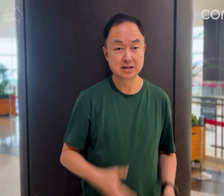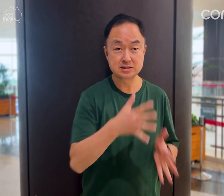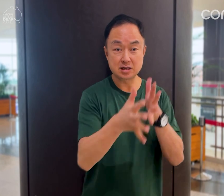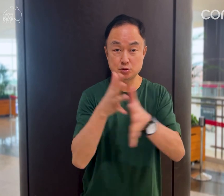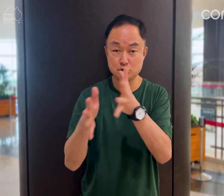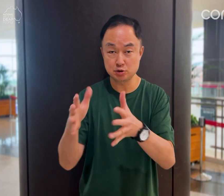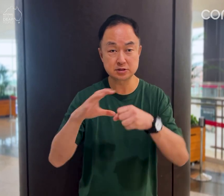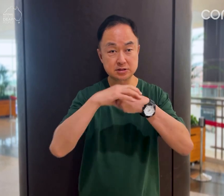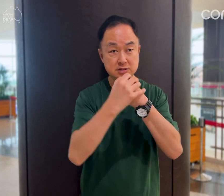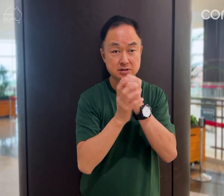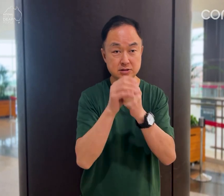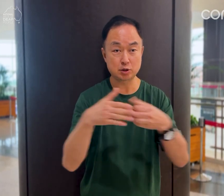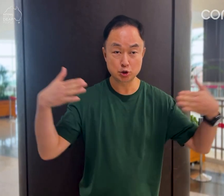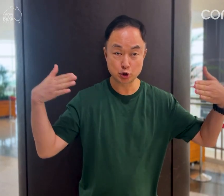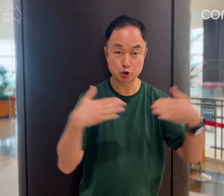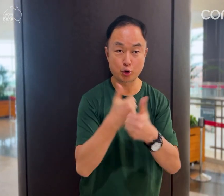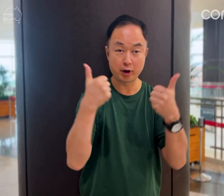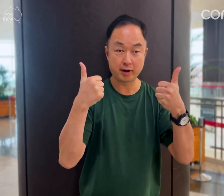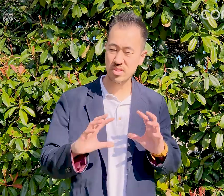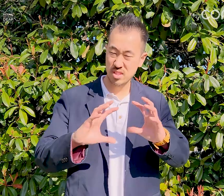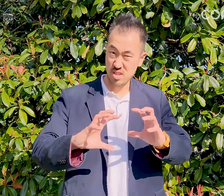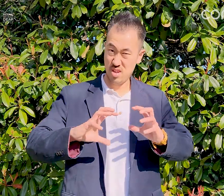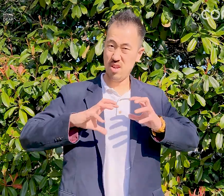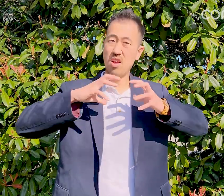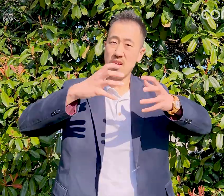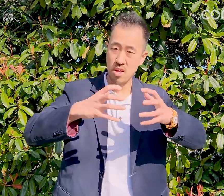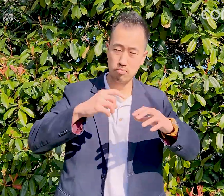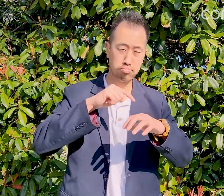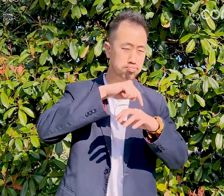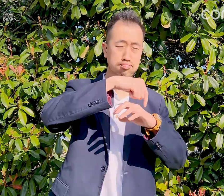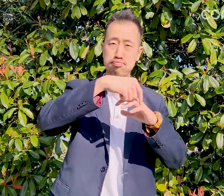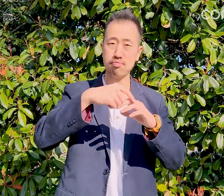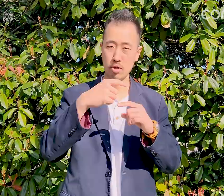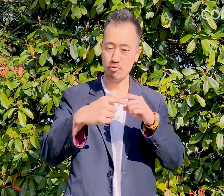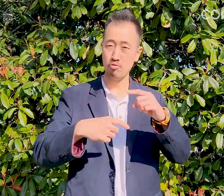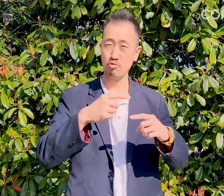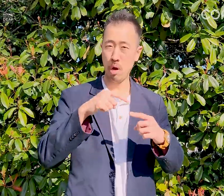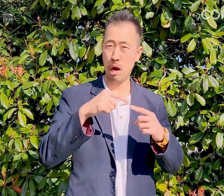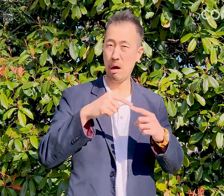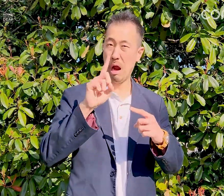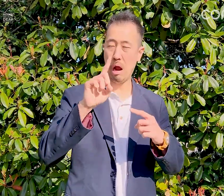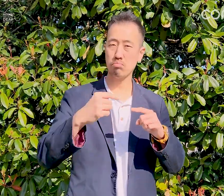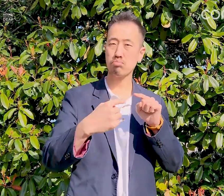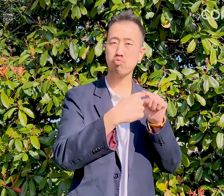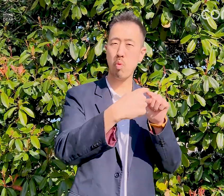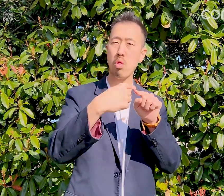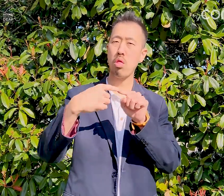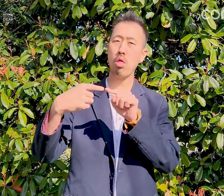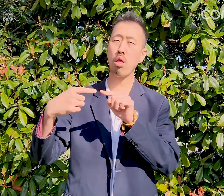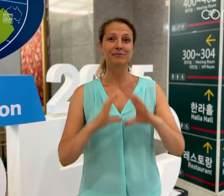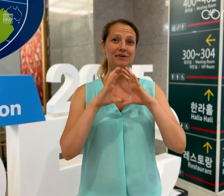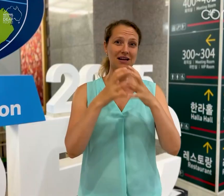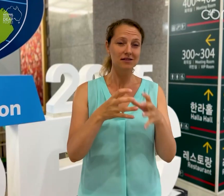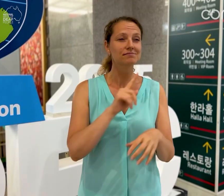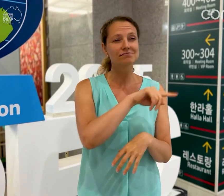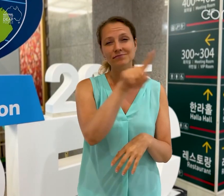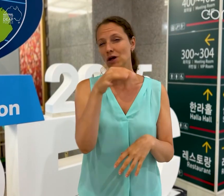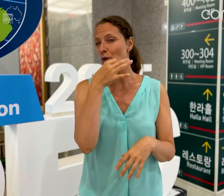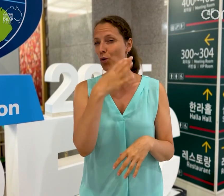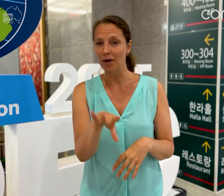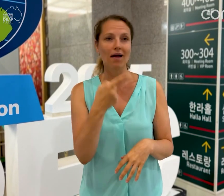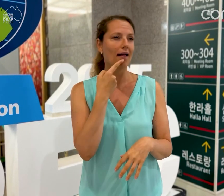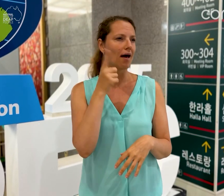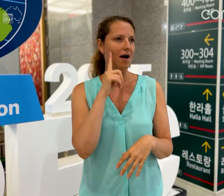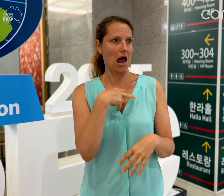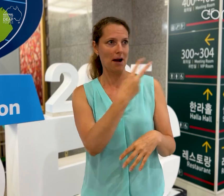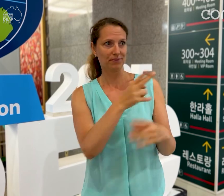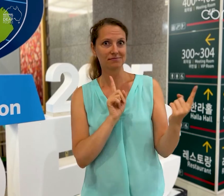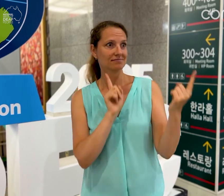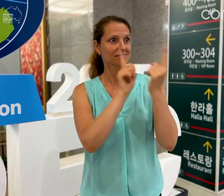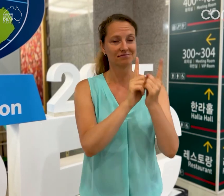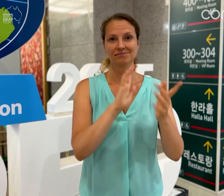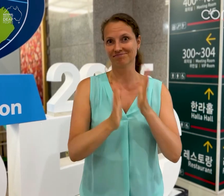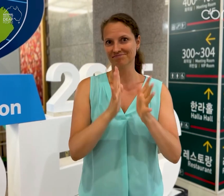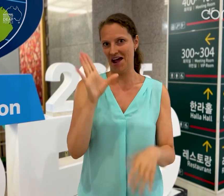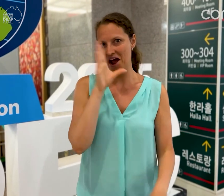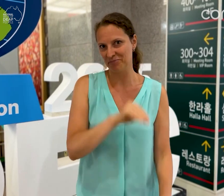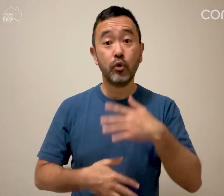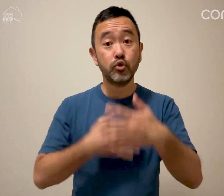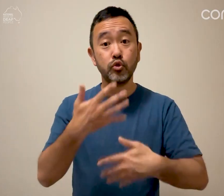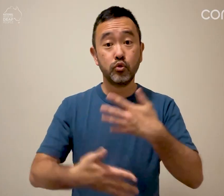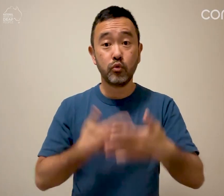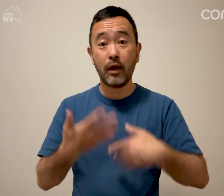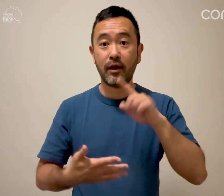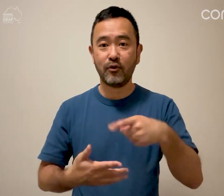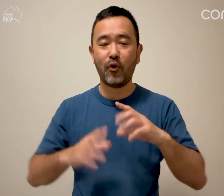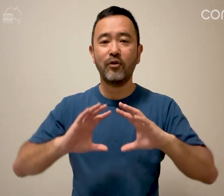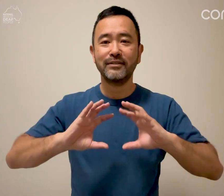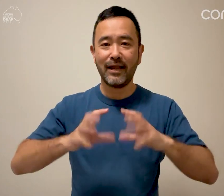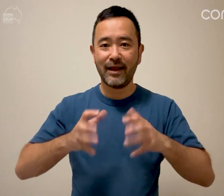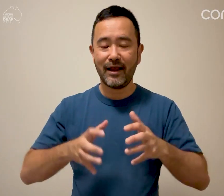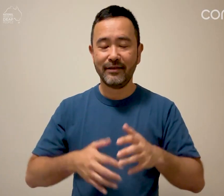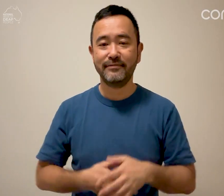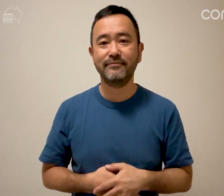A World Where Deaf People Can Sign Anywhere.